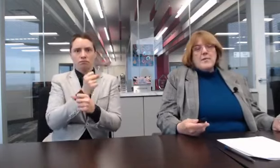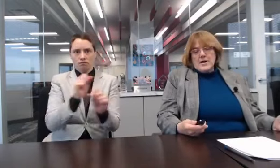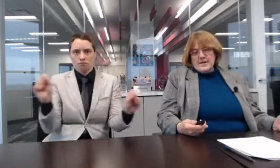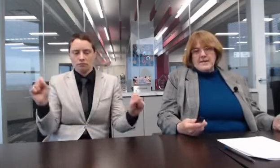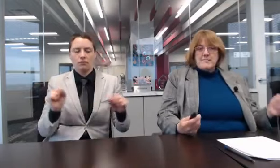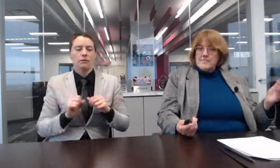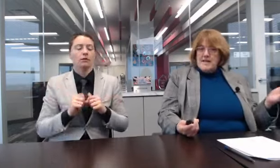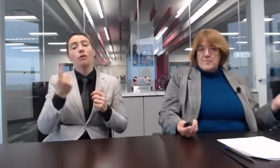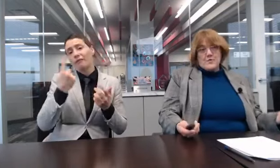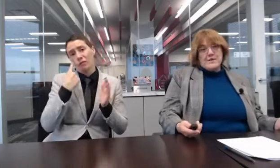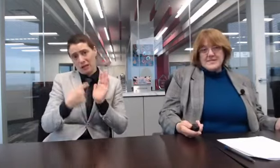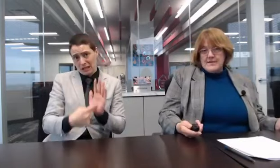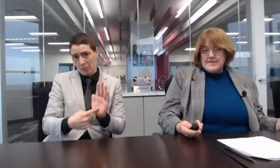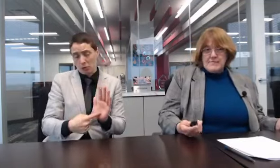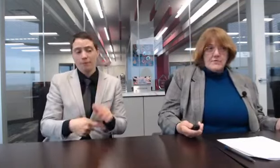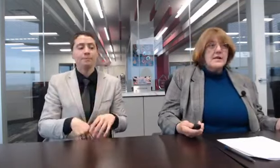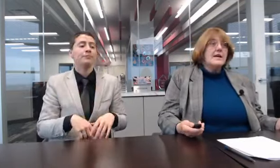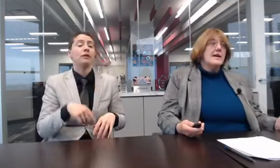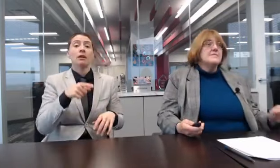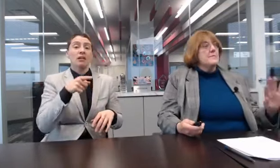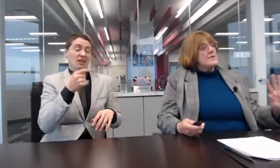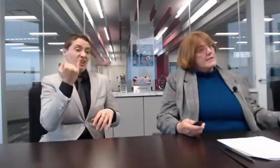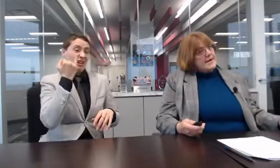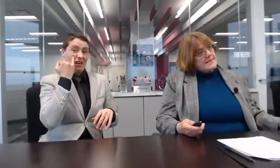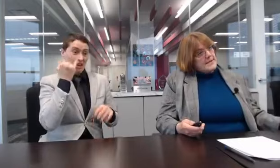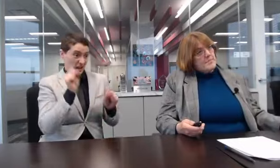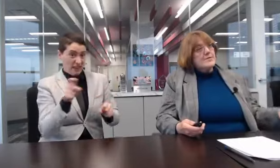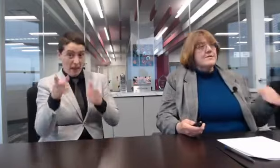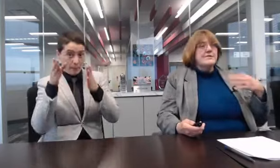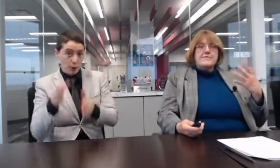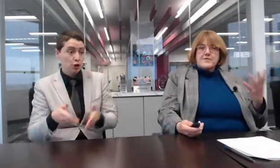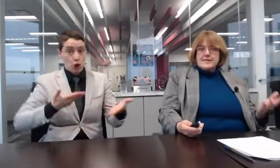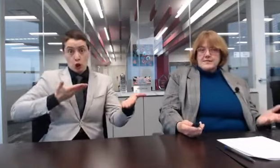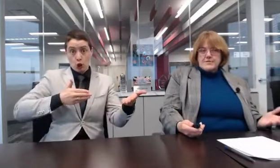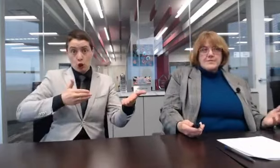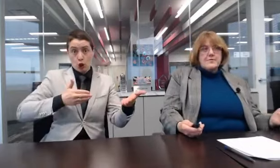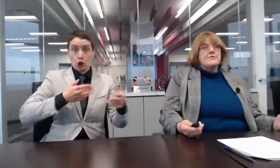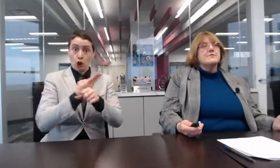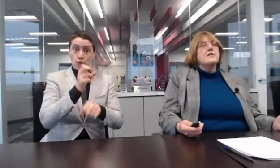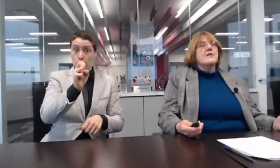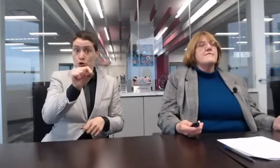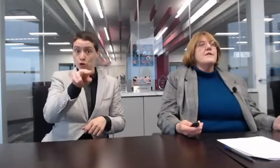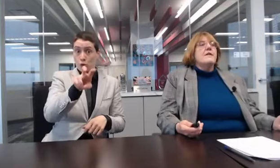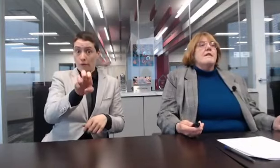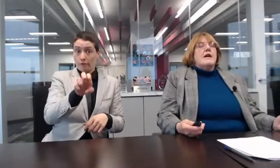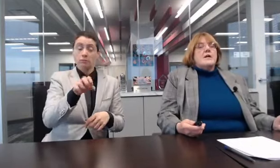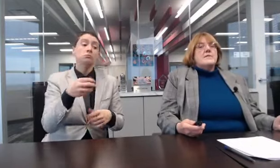but they have burned themself several times, they put their hands on the burner, they forget to turn the burners off.